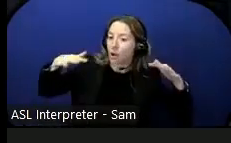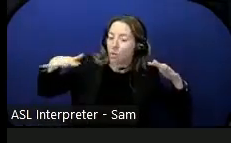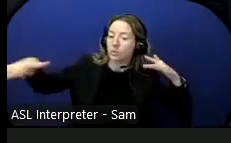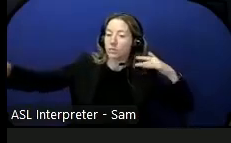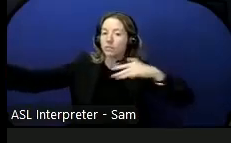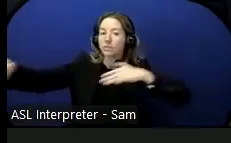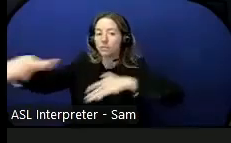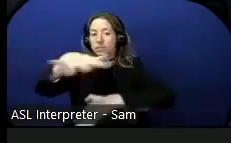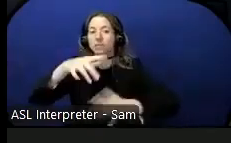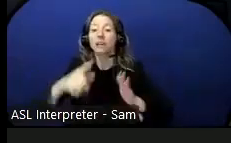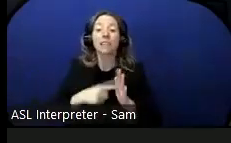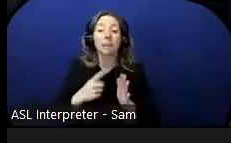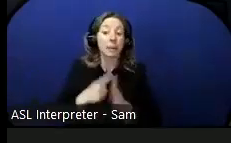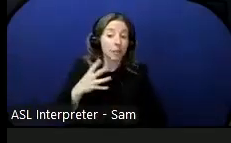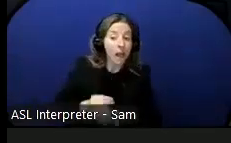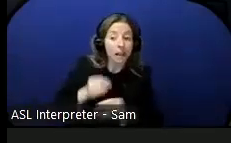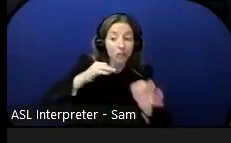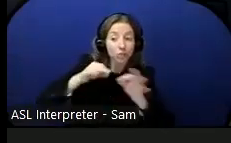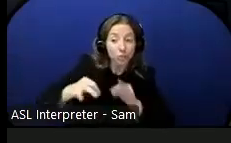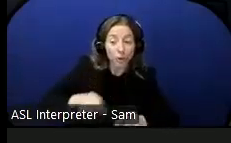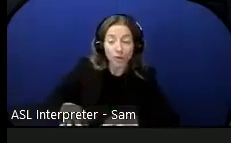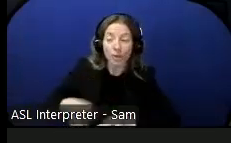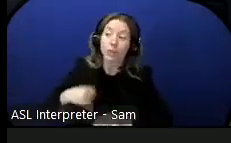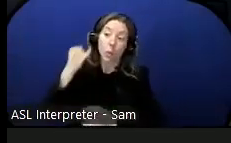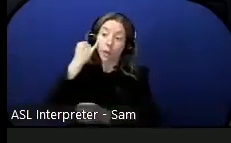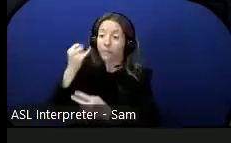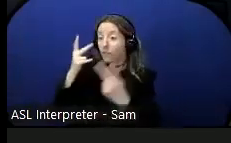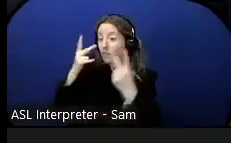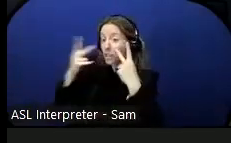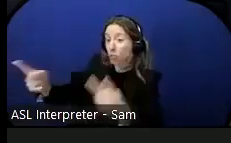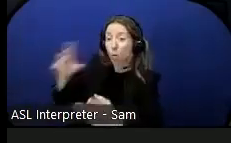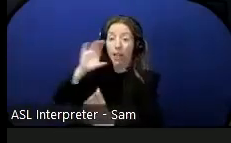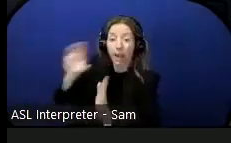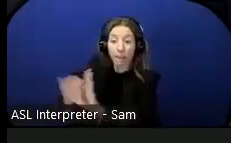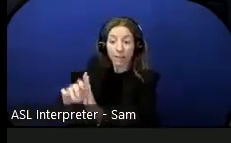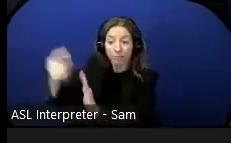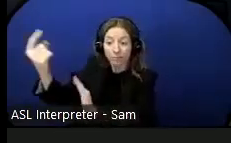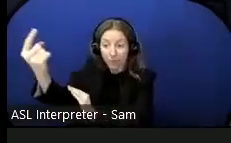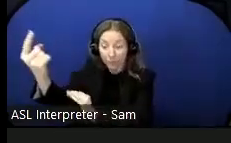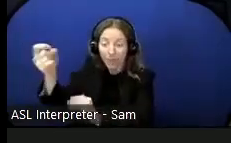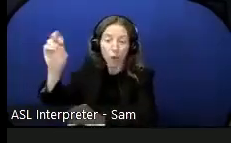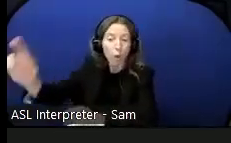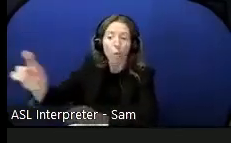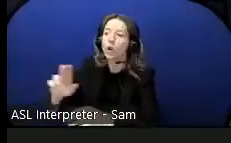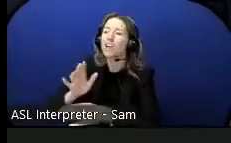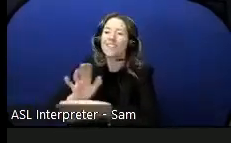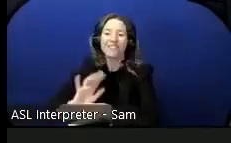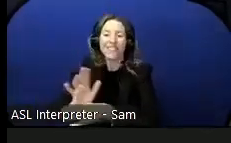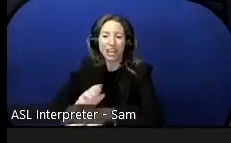which includes visual information, similar to if anyone's ever watched a video with audio description, all of that information,